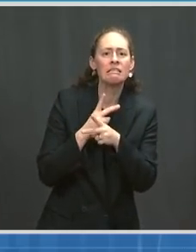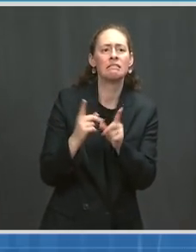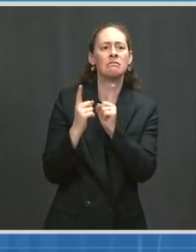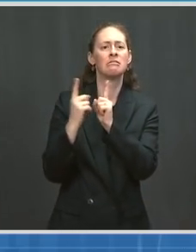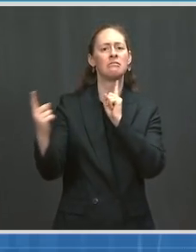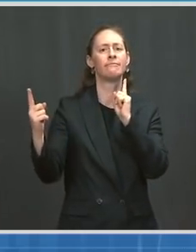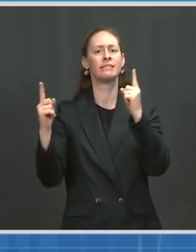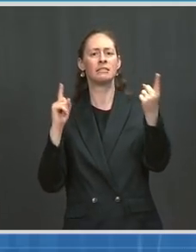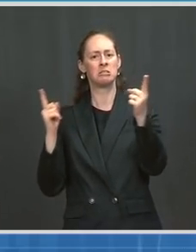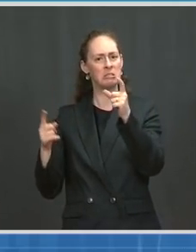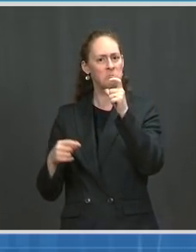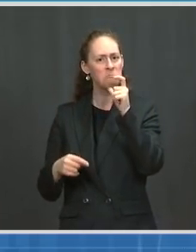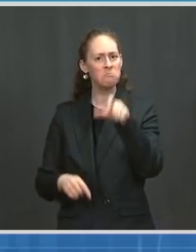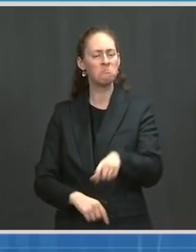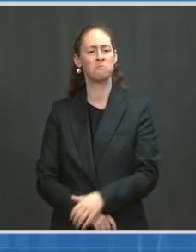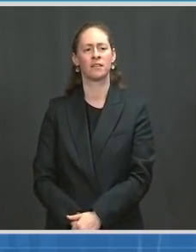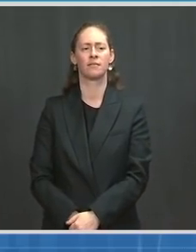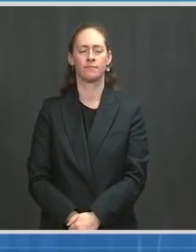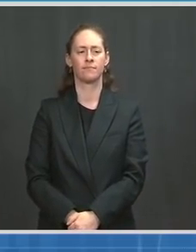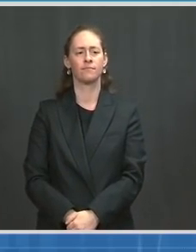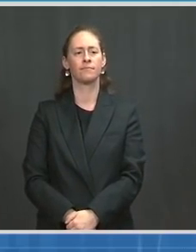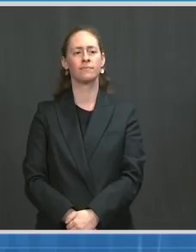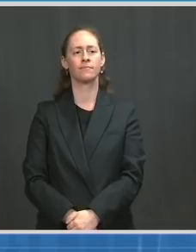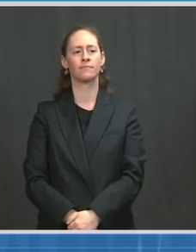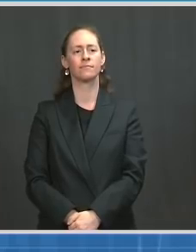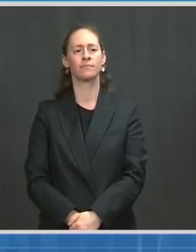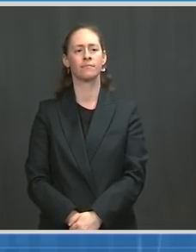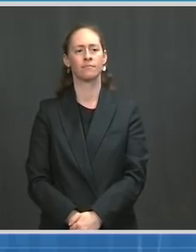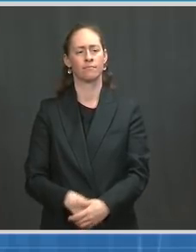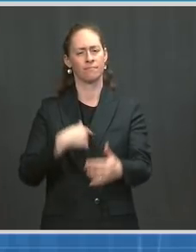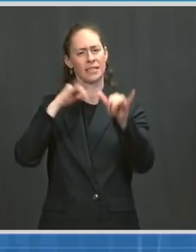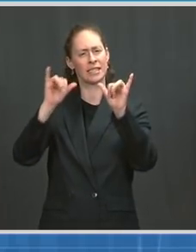60 percent of the adult population, are at least partially vaccinated.